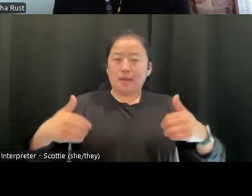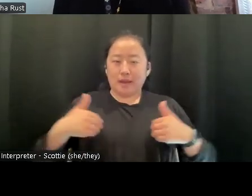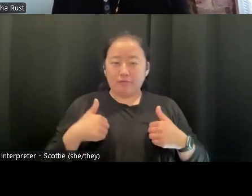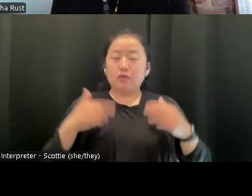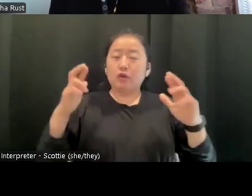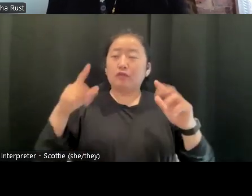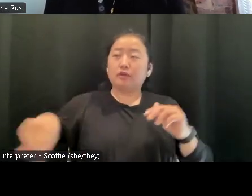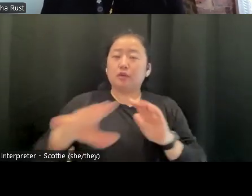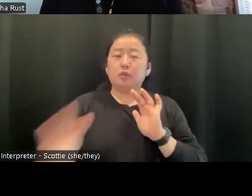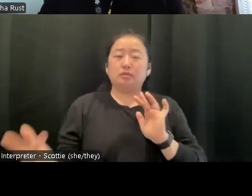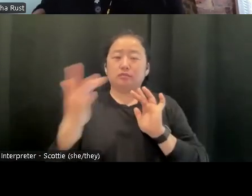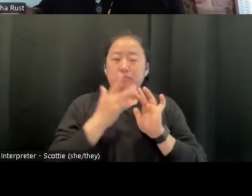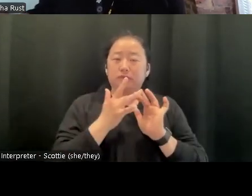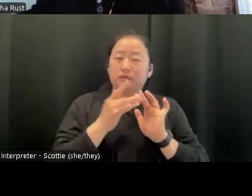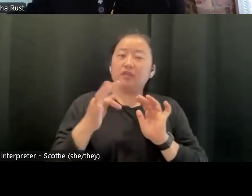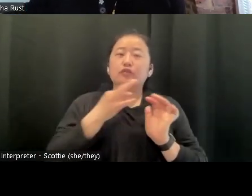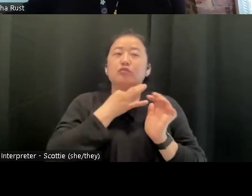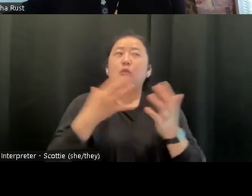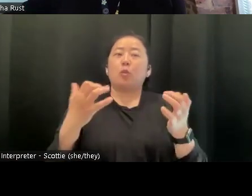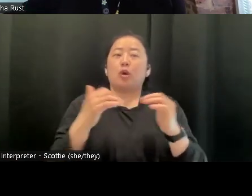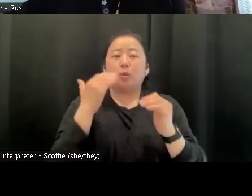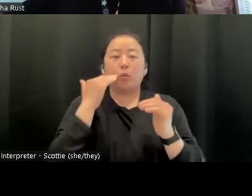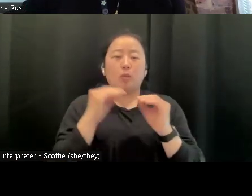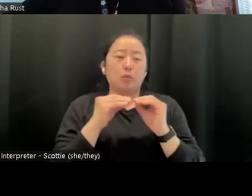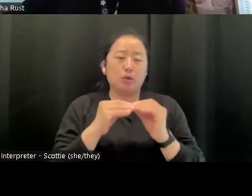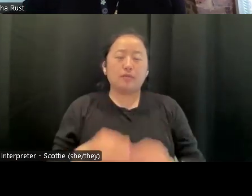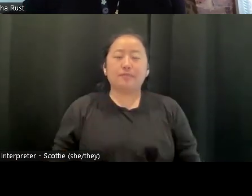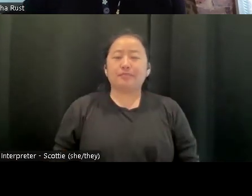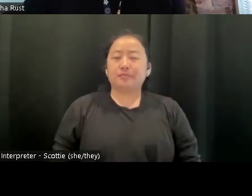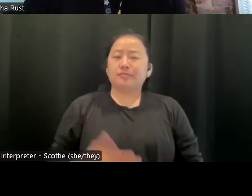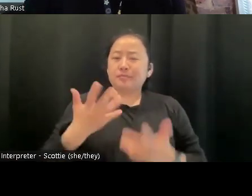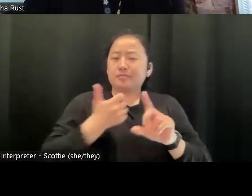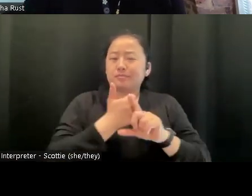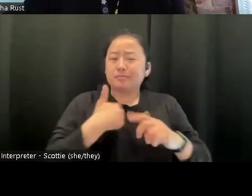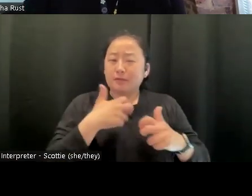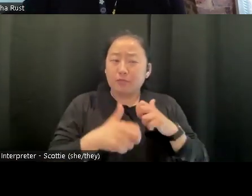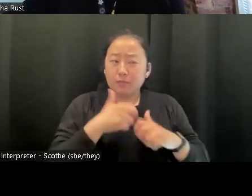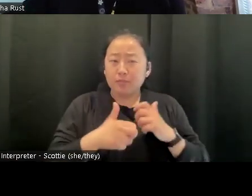you'll reach out to us if you want to see more. If you need help solving a problem for yourself,